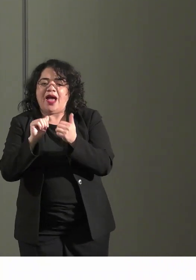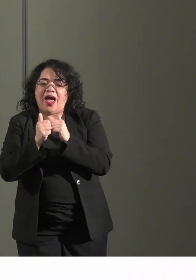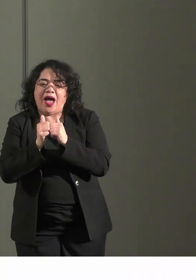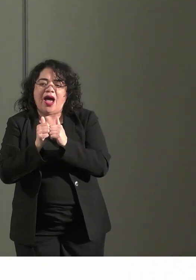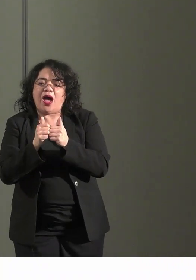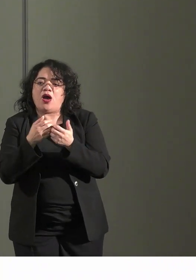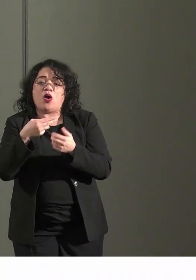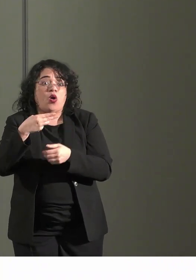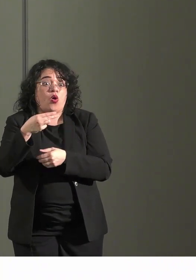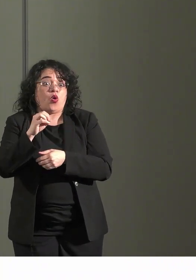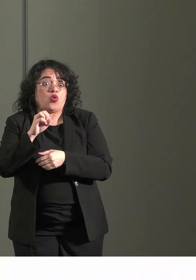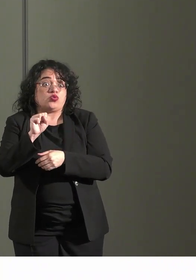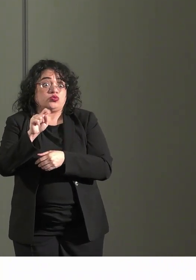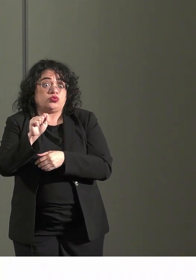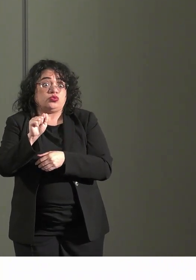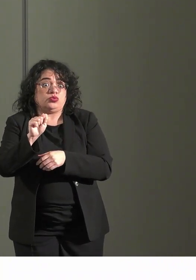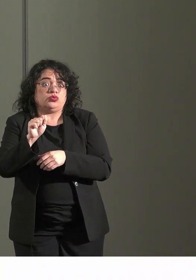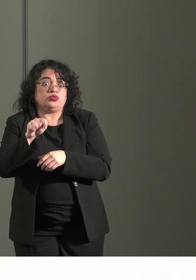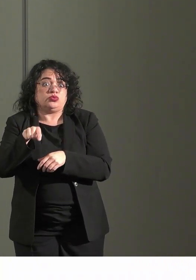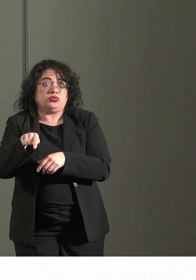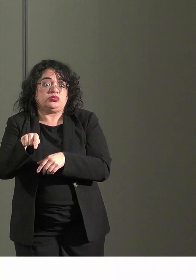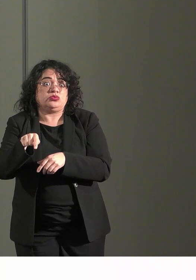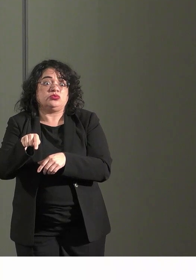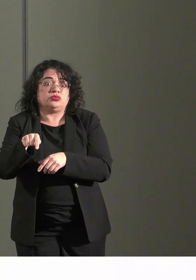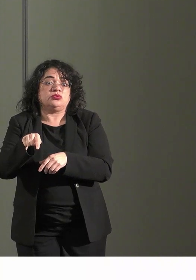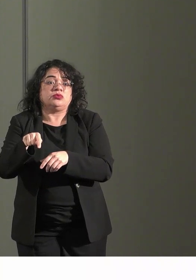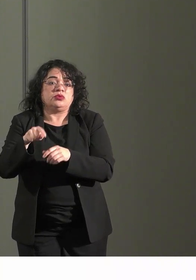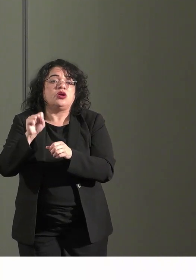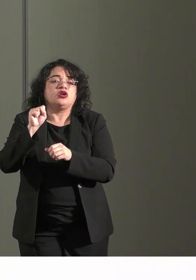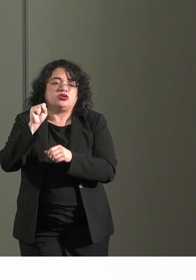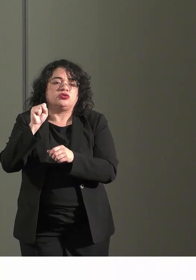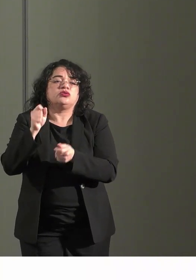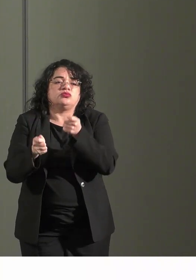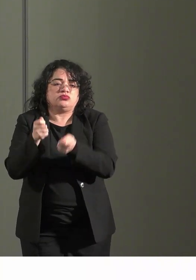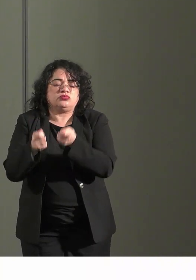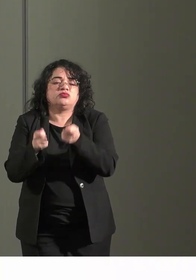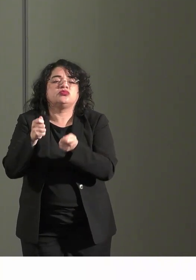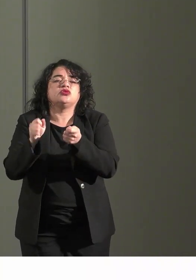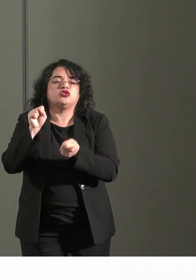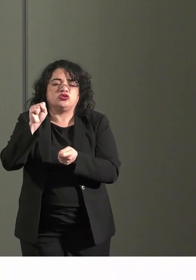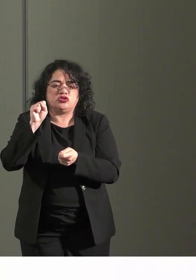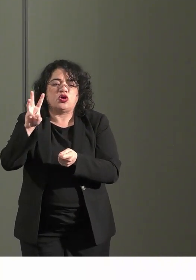is something that is contrast with software. You could push the software update it is not compliant